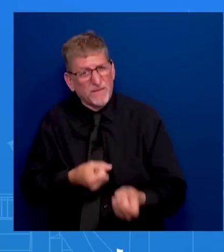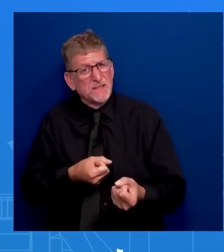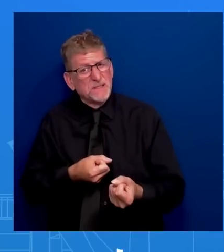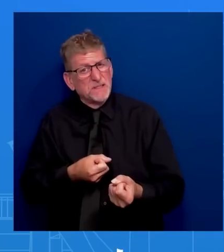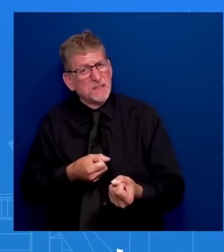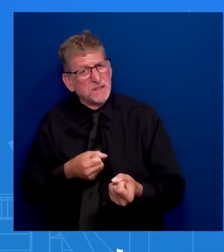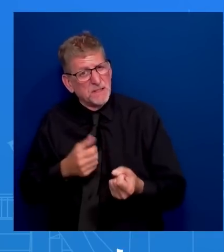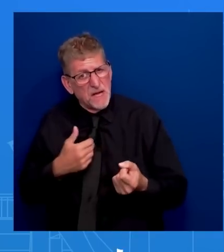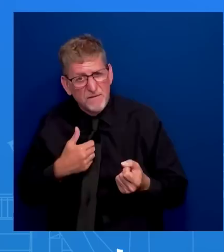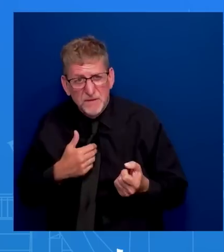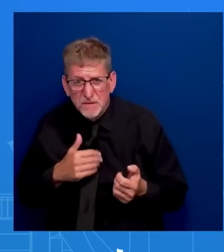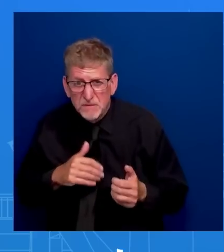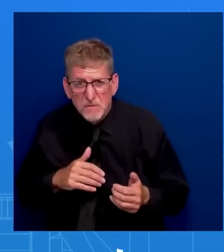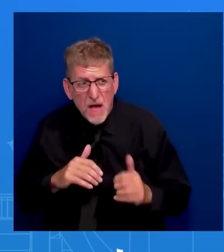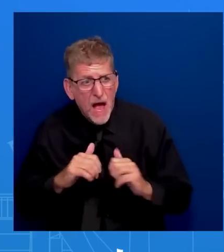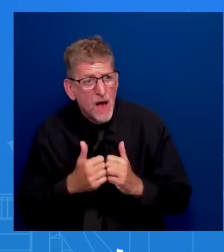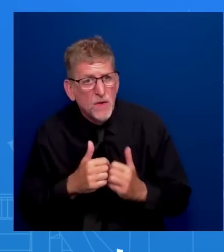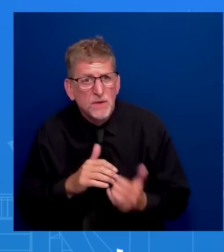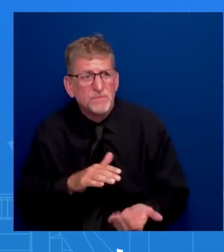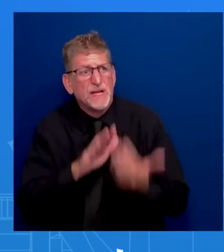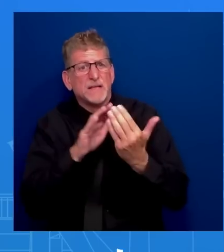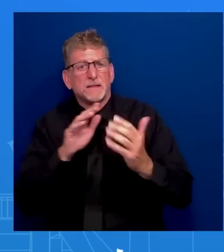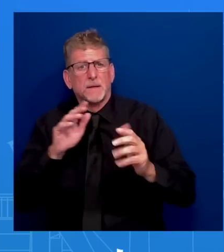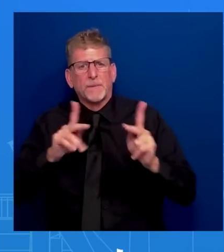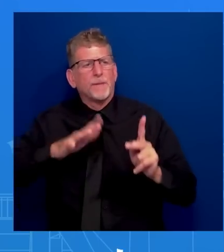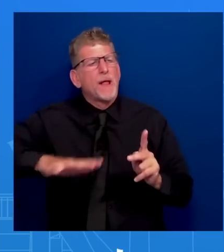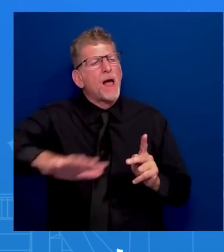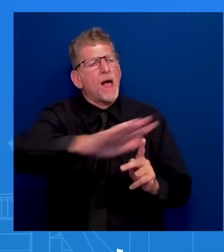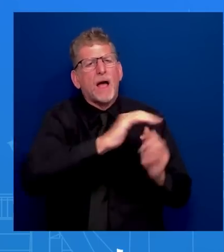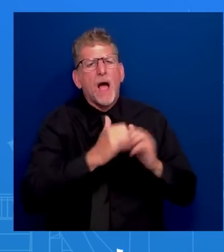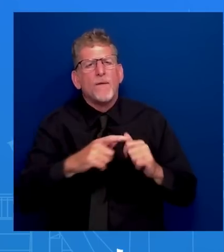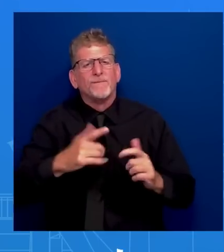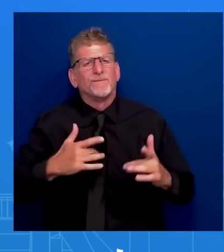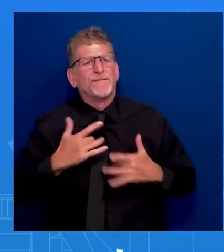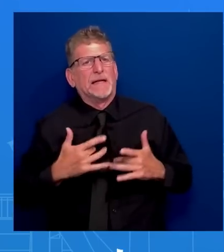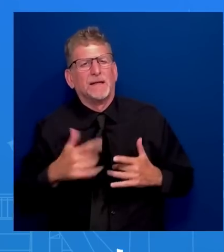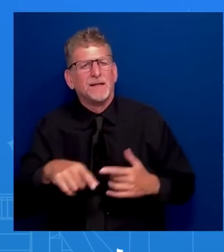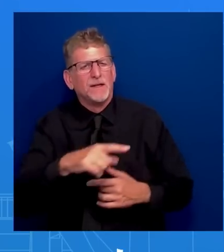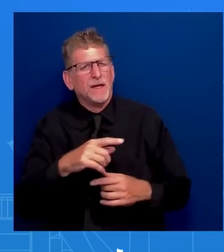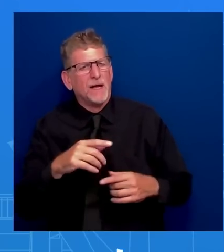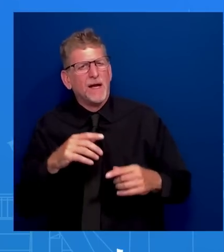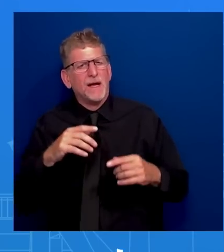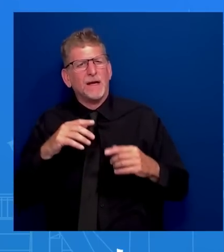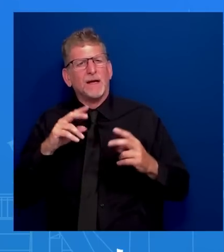and may now believe that Donald Trump is being persecuted and the deep state is coming after you,